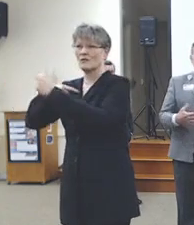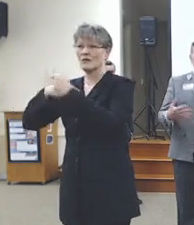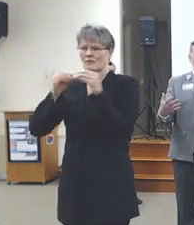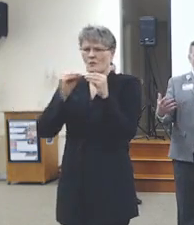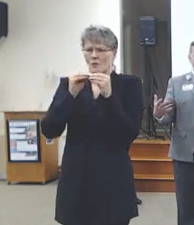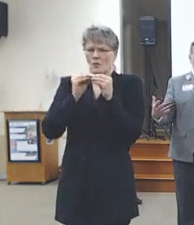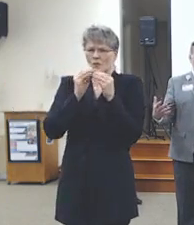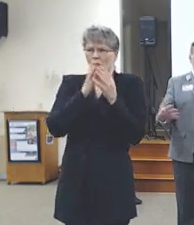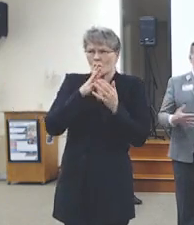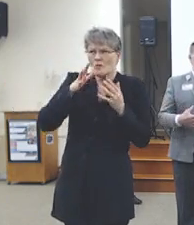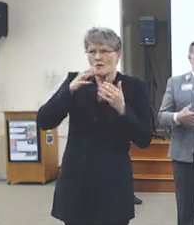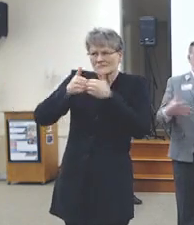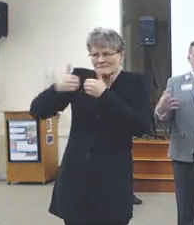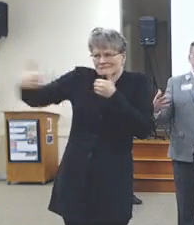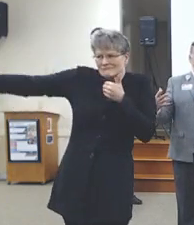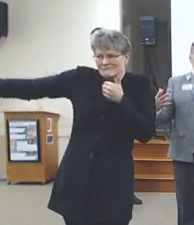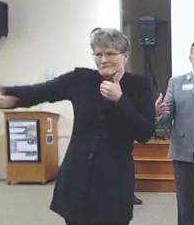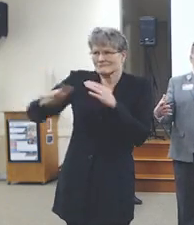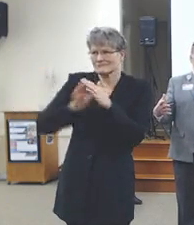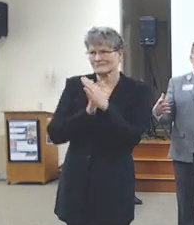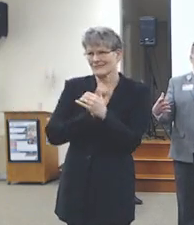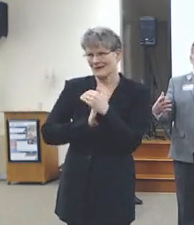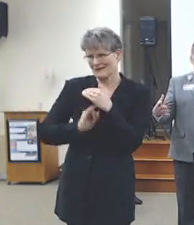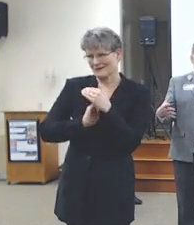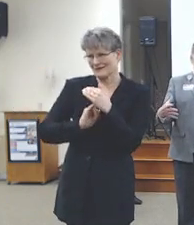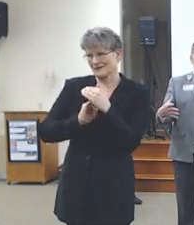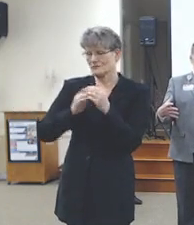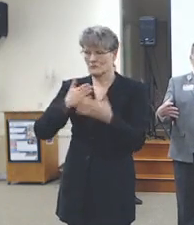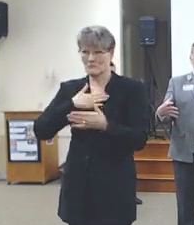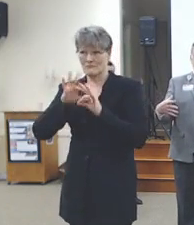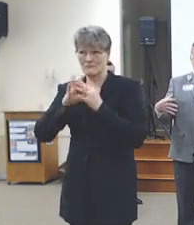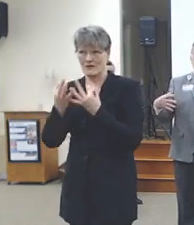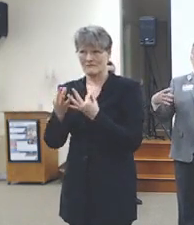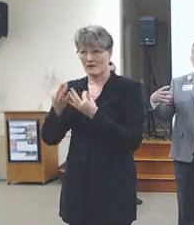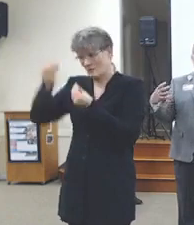tell my family, is I hope that if we practice social distancing, if we wash